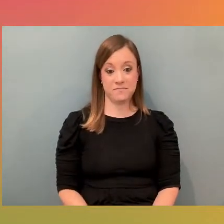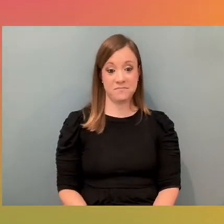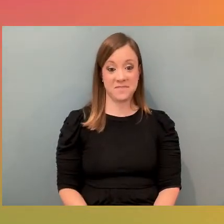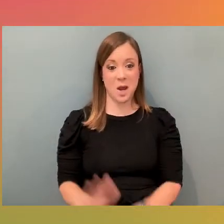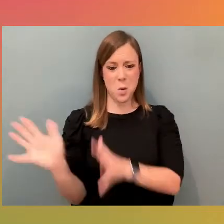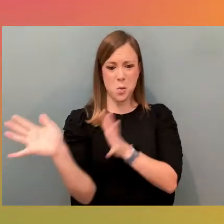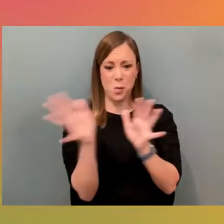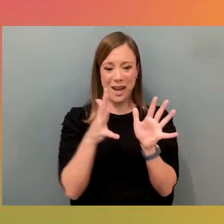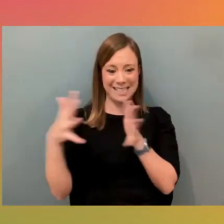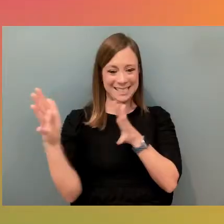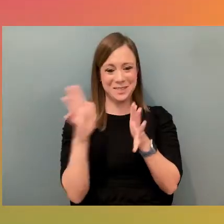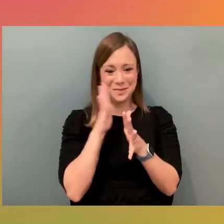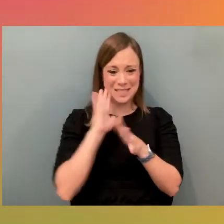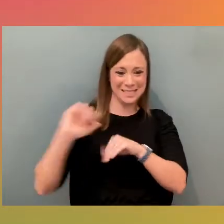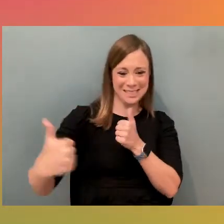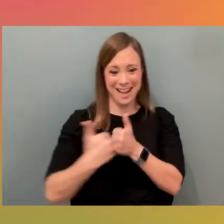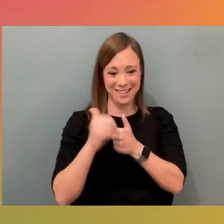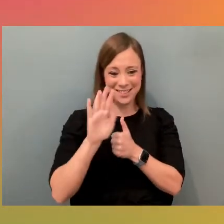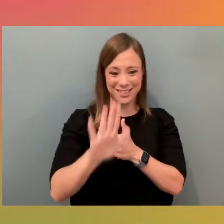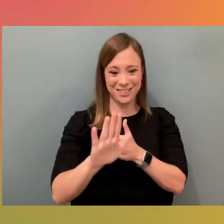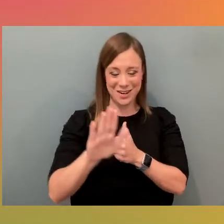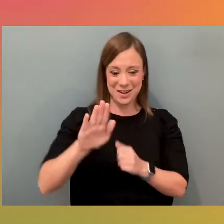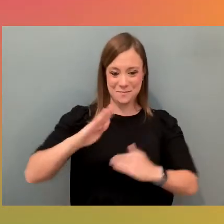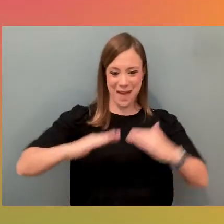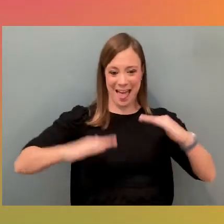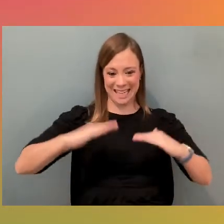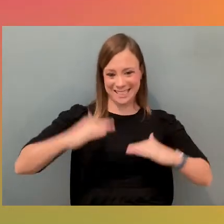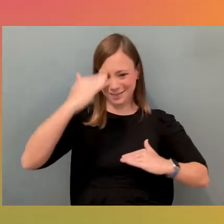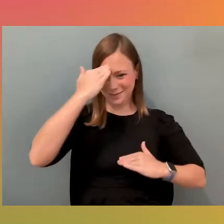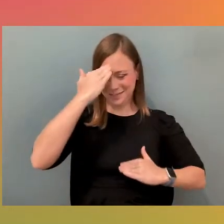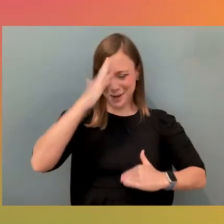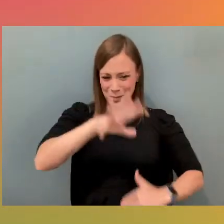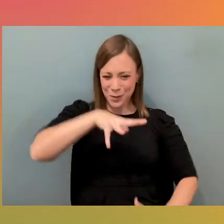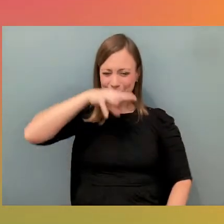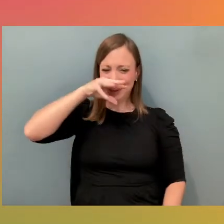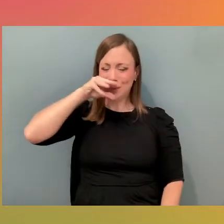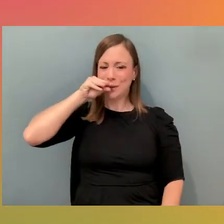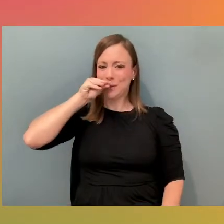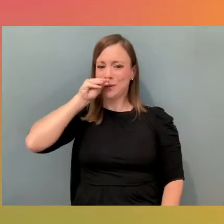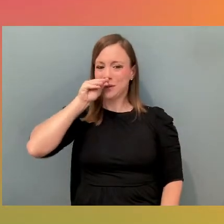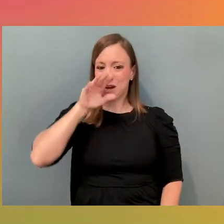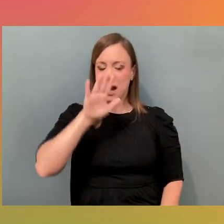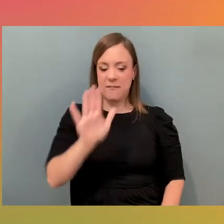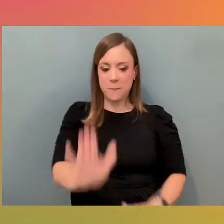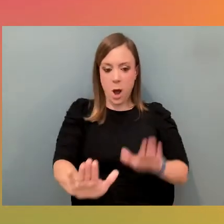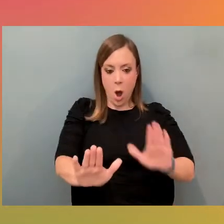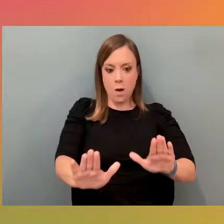TRIANGLE. NOTHING LIKE A LITTLE WIND TO CHALLENGE YOUR BALANCE.